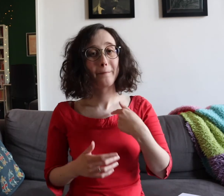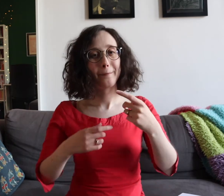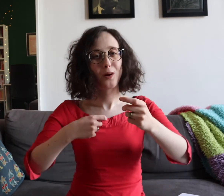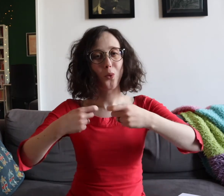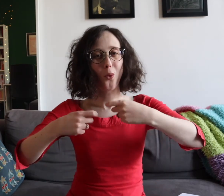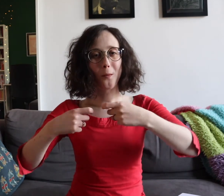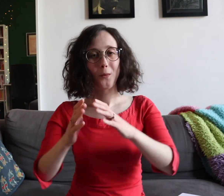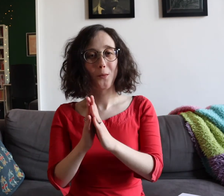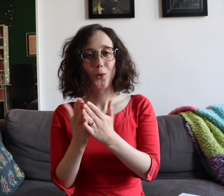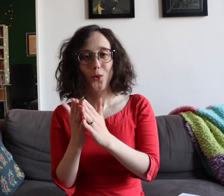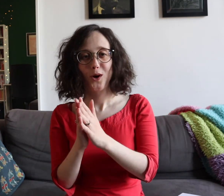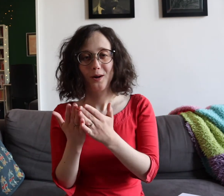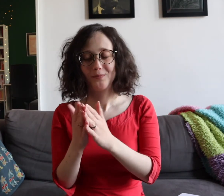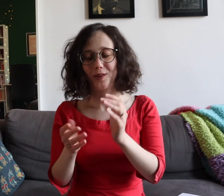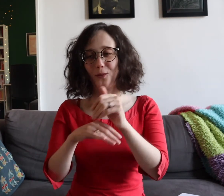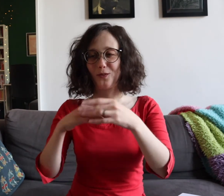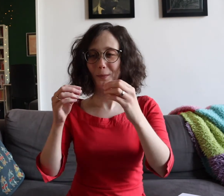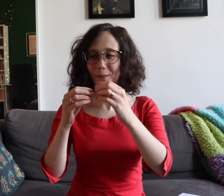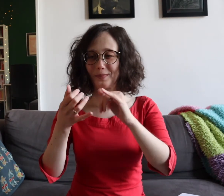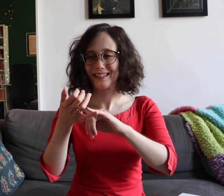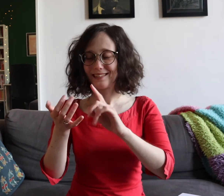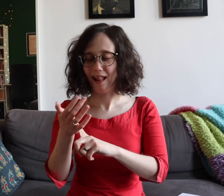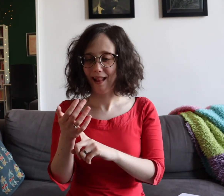That's why I bought several books on BSL.